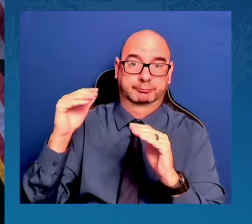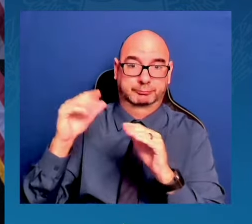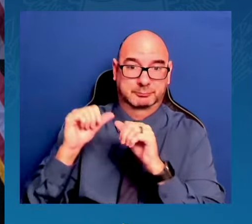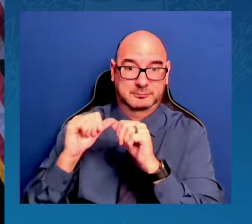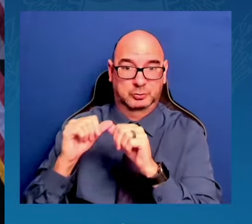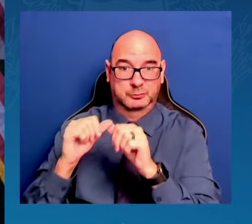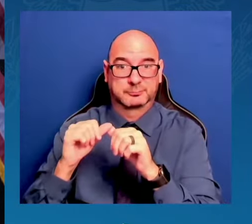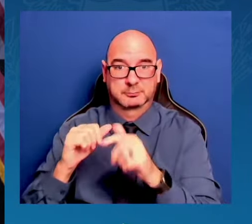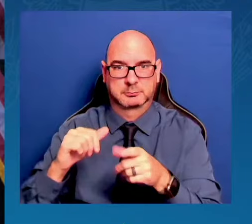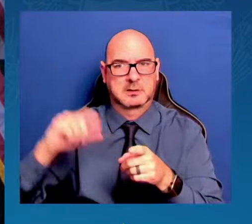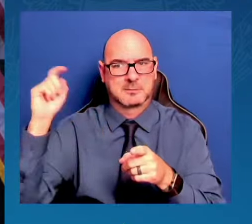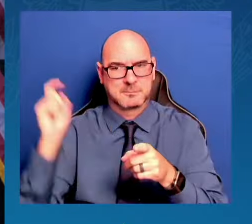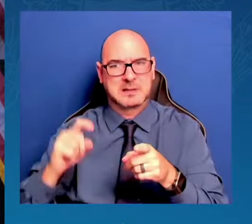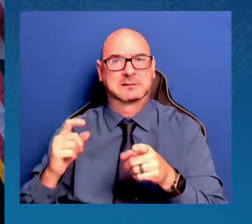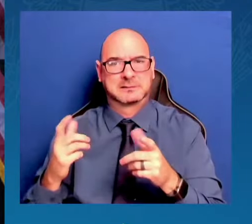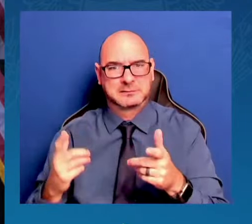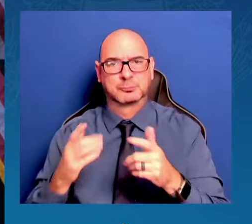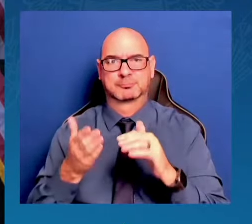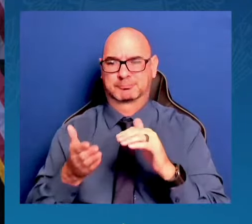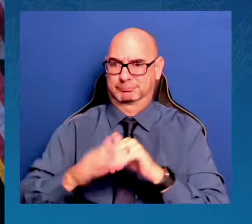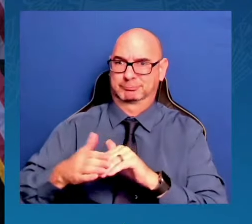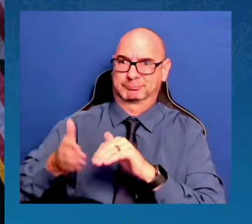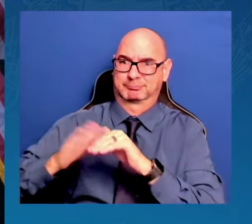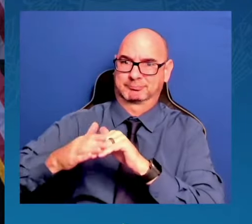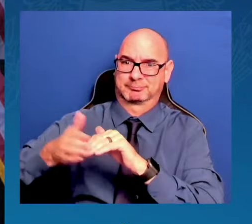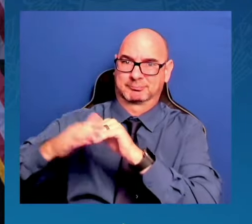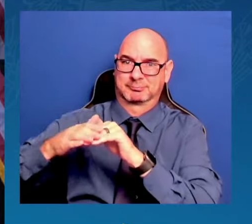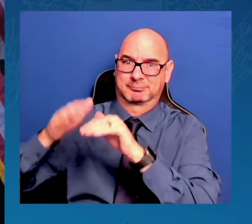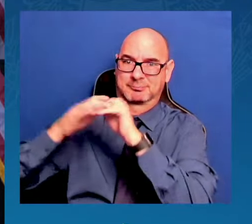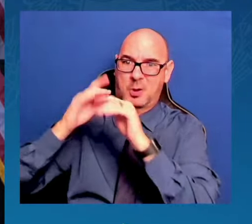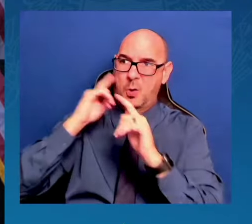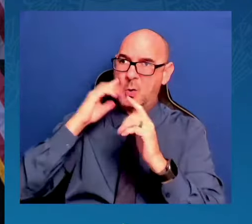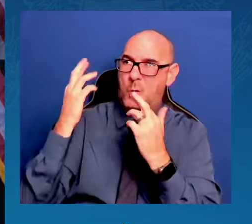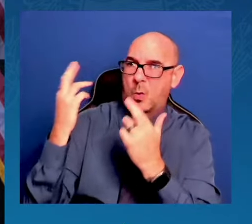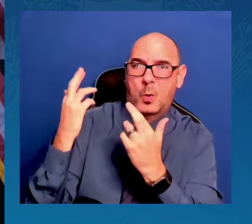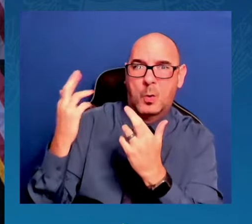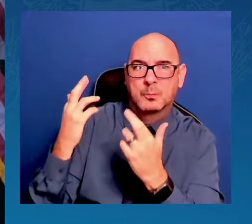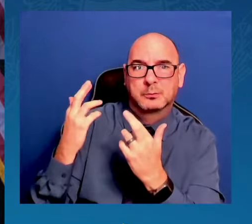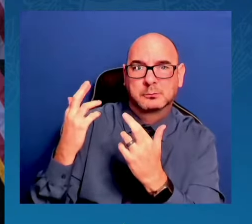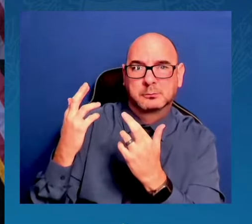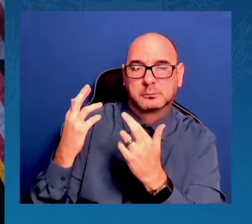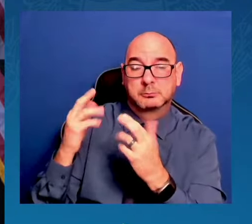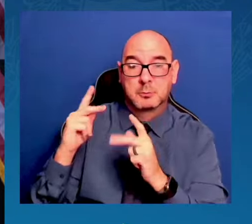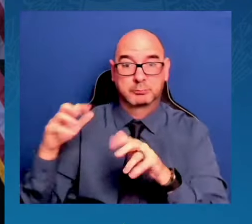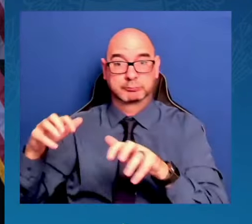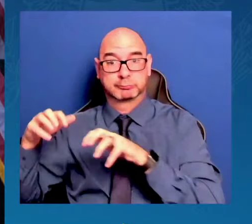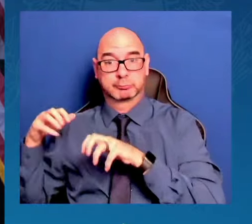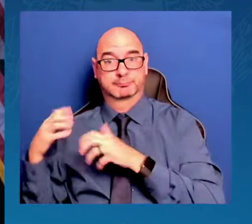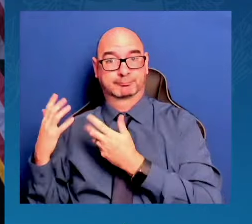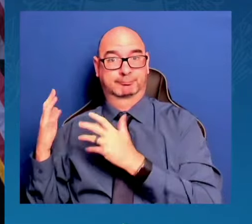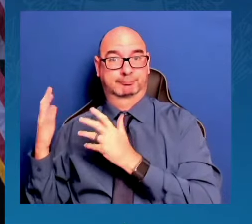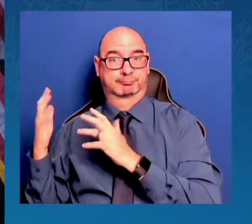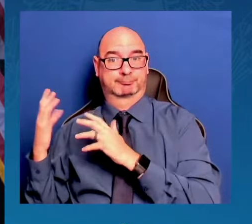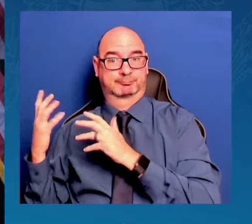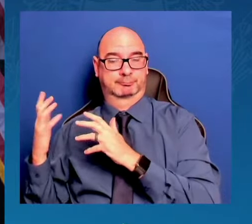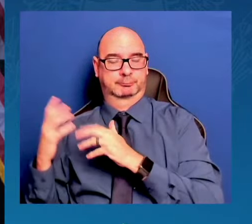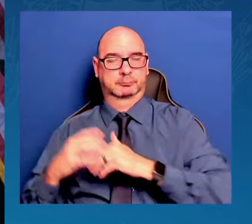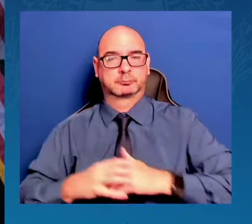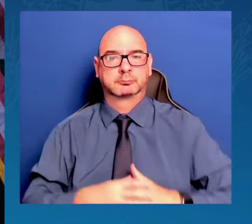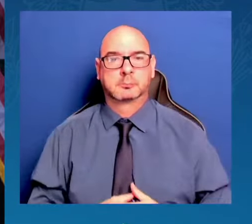Audience Member: Yes.